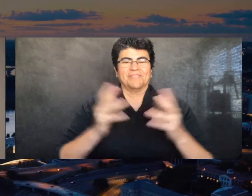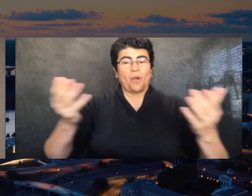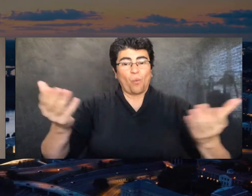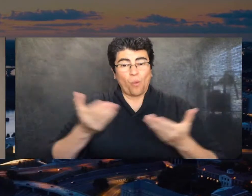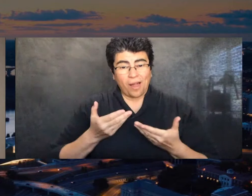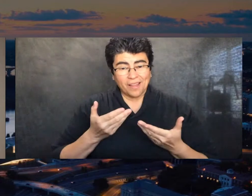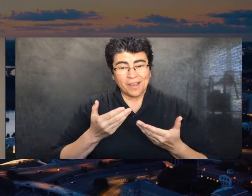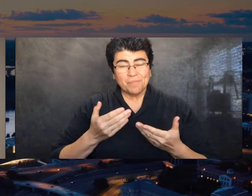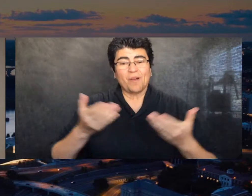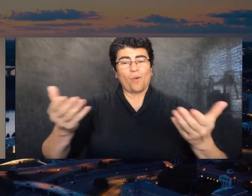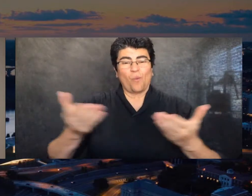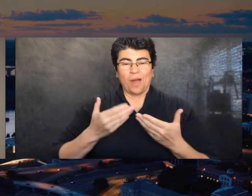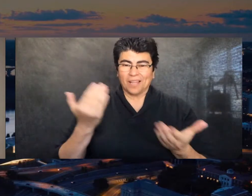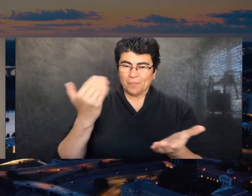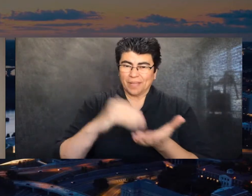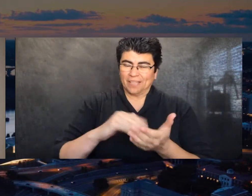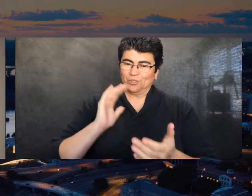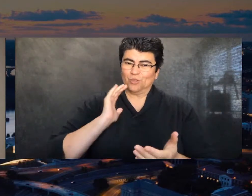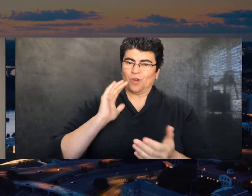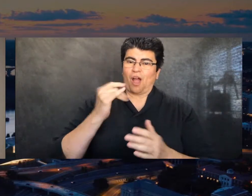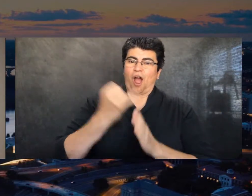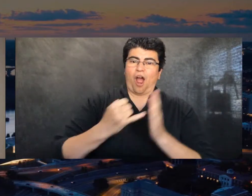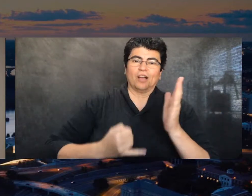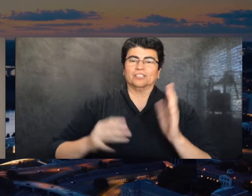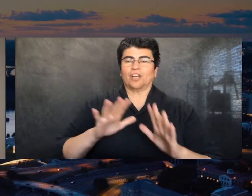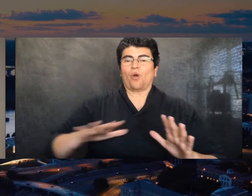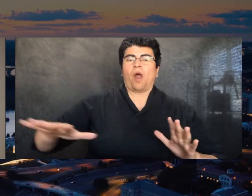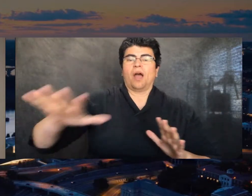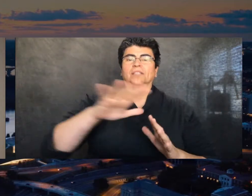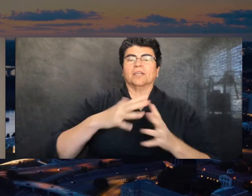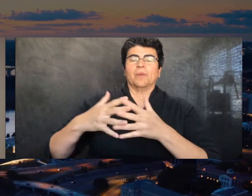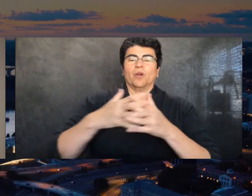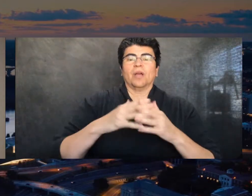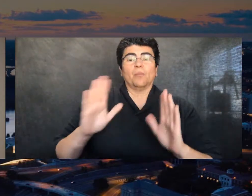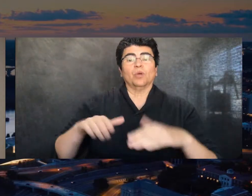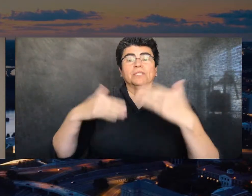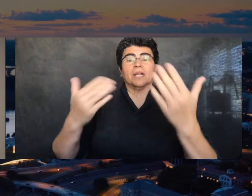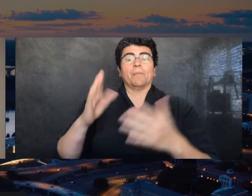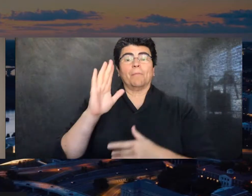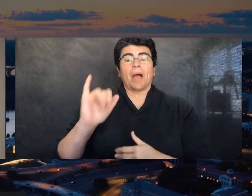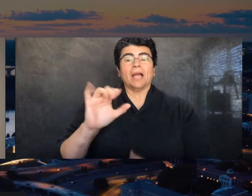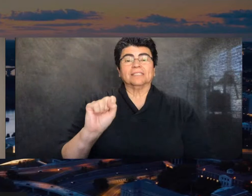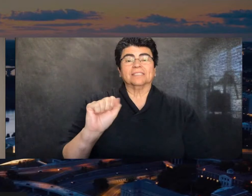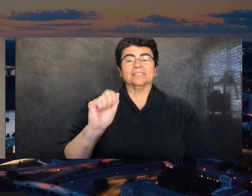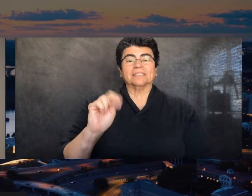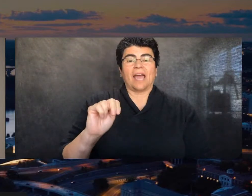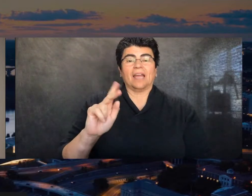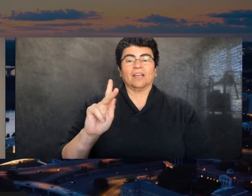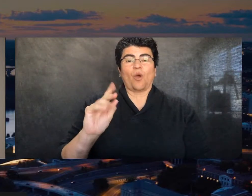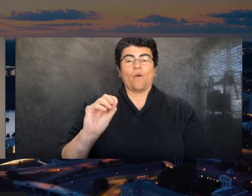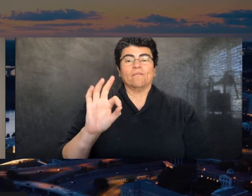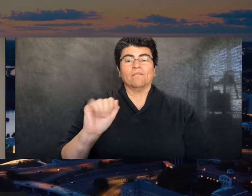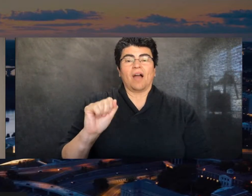Welcome, welcome once again to Arts Across America, presented by sankofa.org and Kennedy Center,